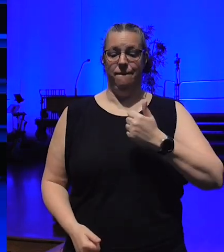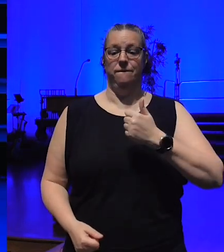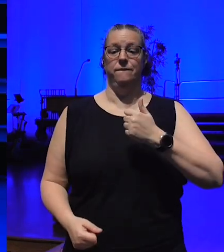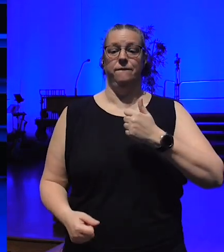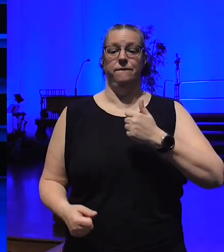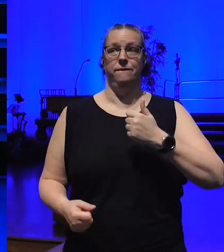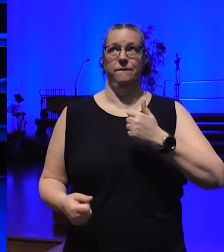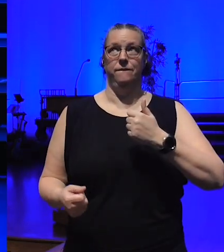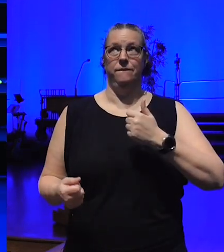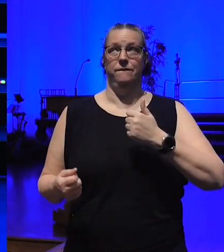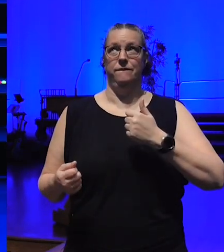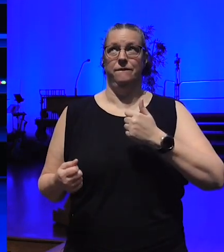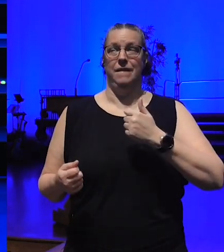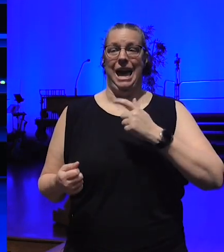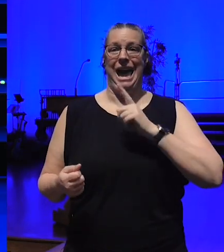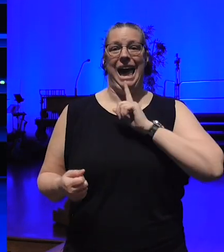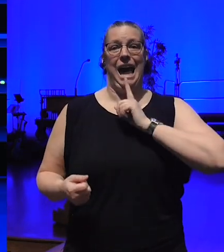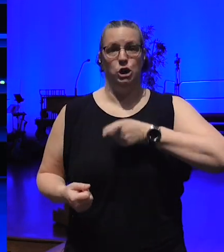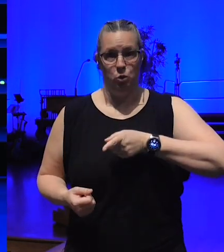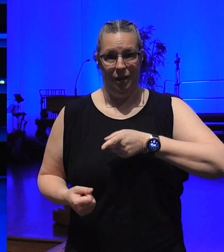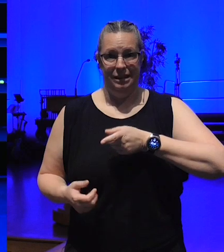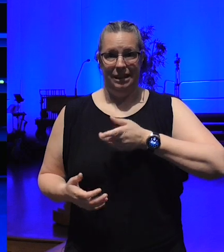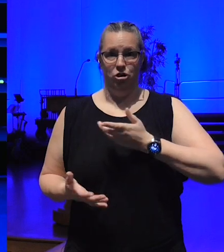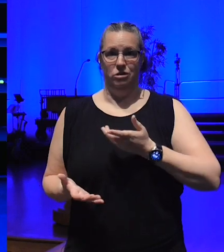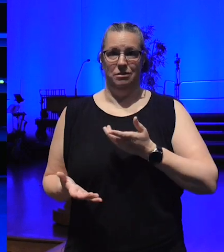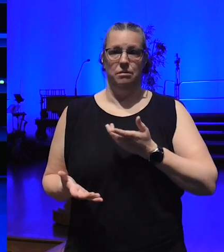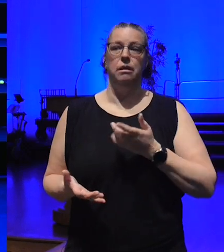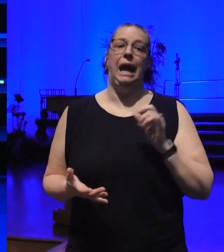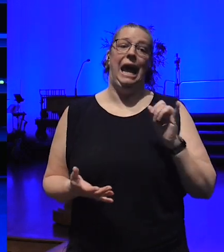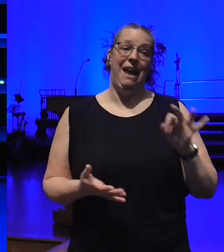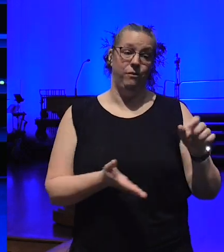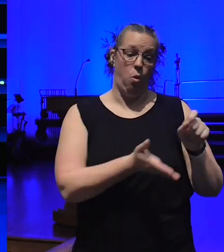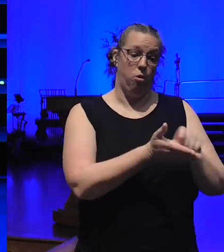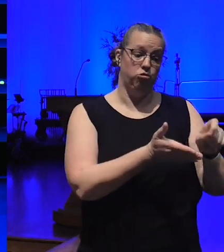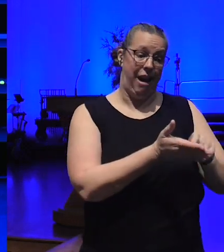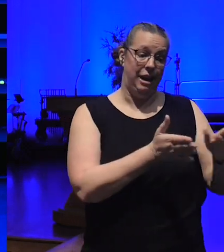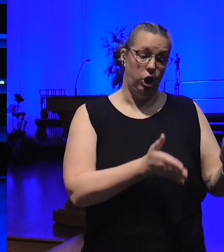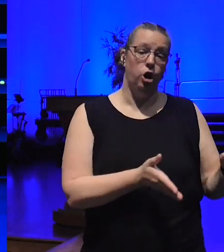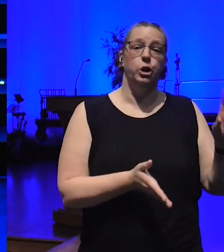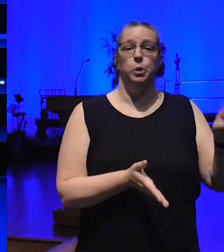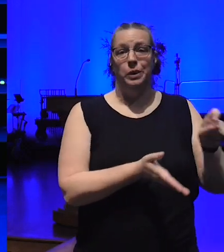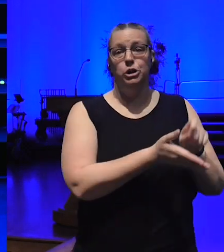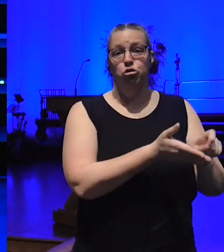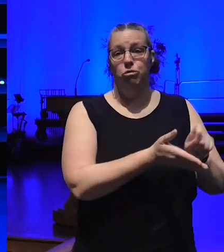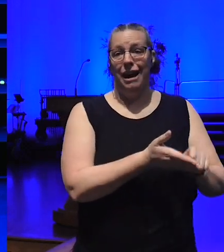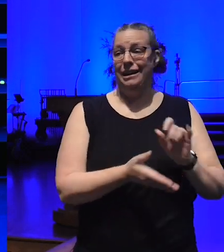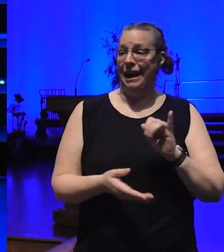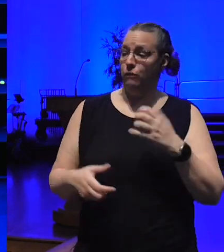what he means is if you're a writer you better write if you're a musician you better play if